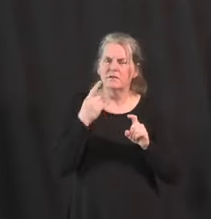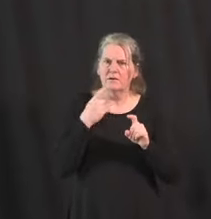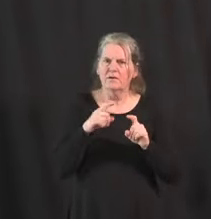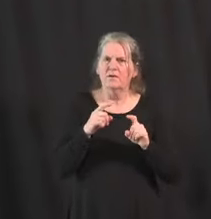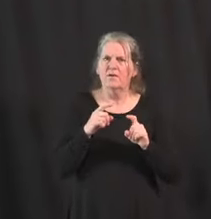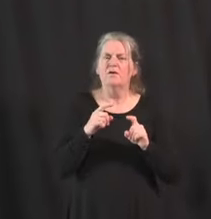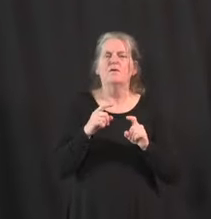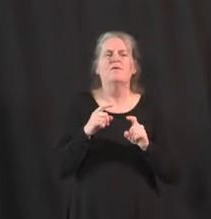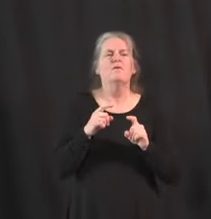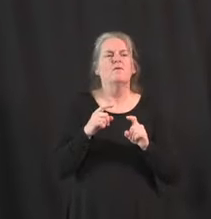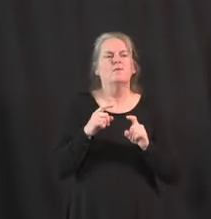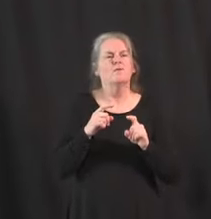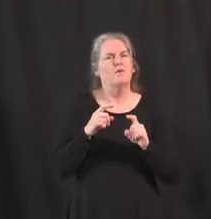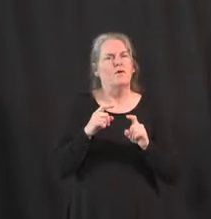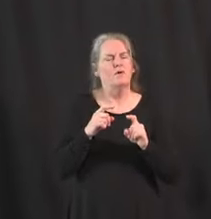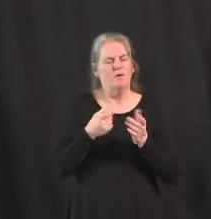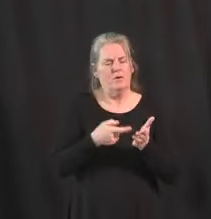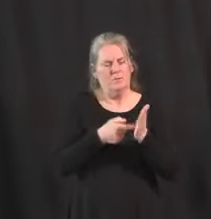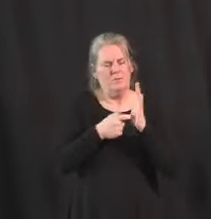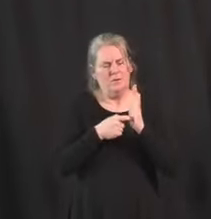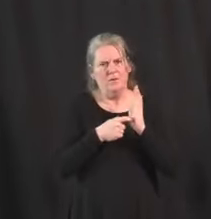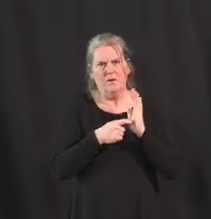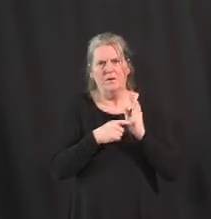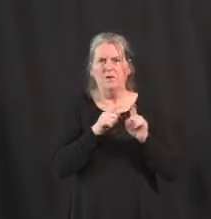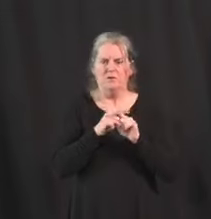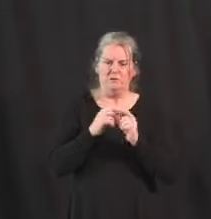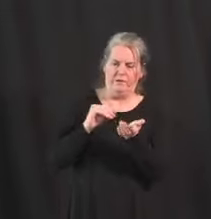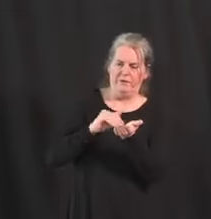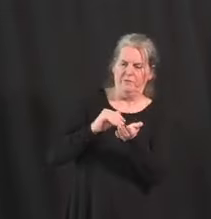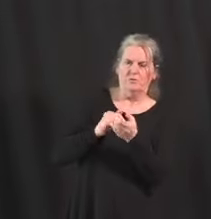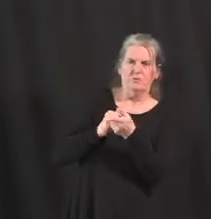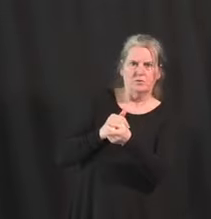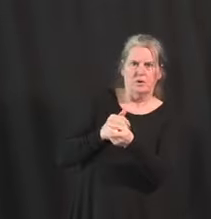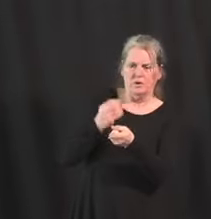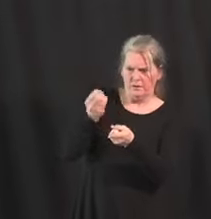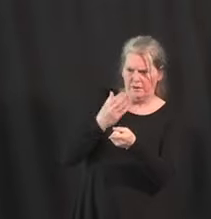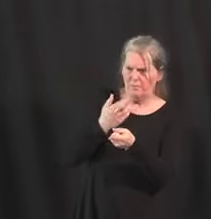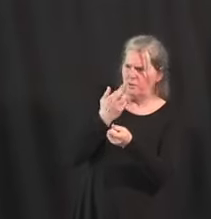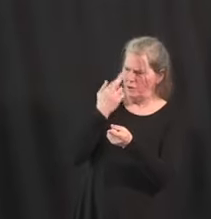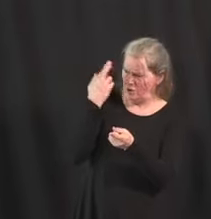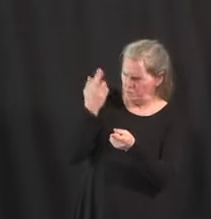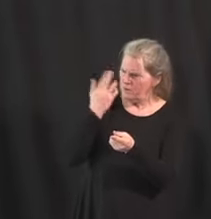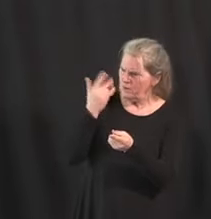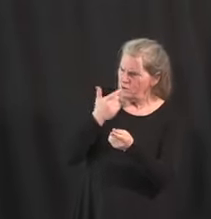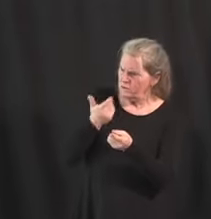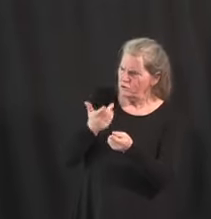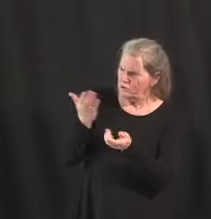PLUS WHEN PHYSICIANS HAVE OTHER REASONS TO TEST AT THEIR OWN CLINICAL DISCRETION.